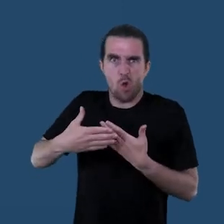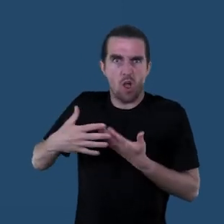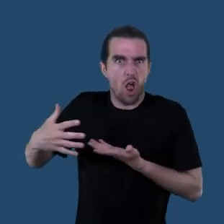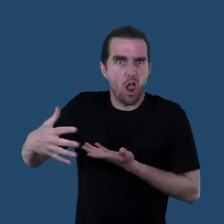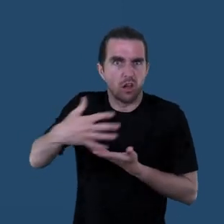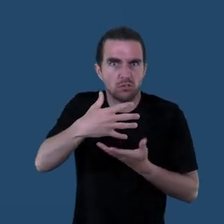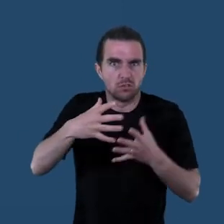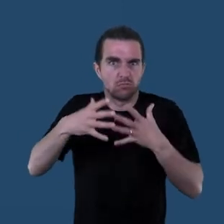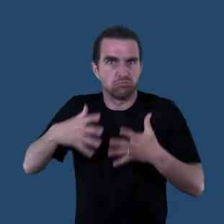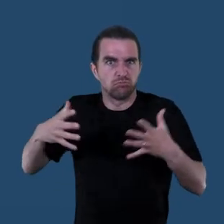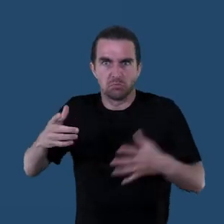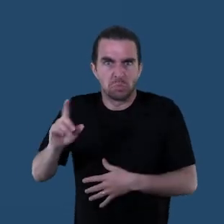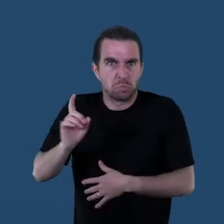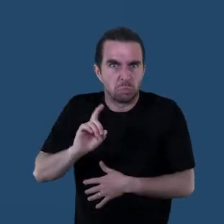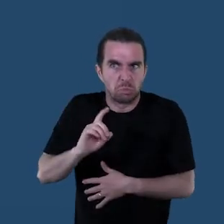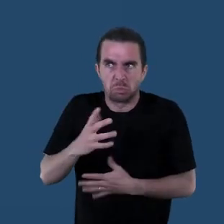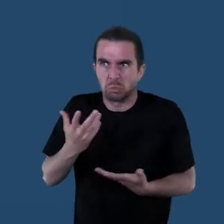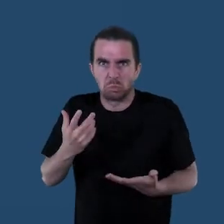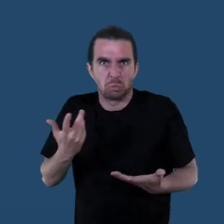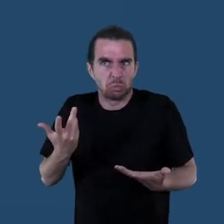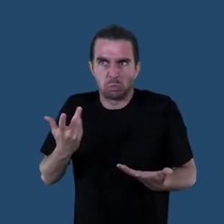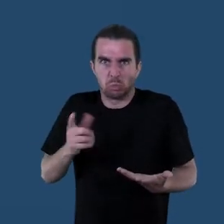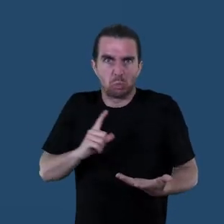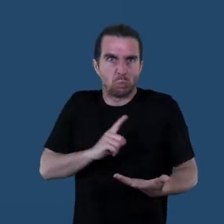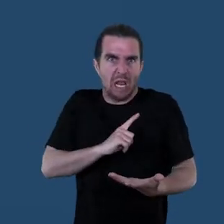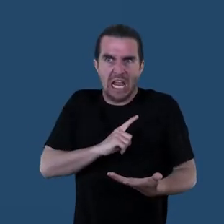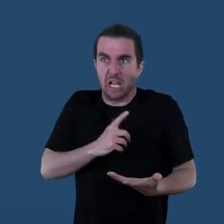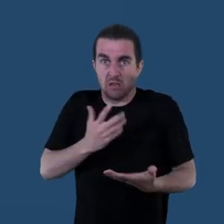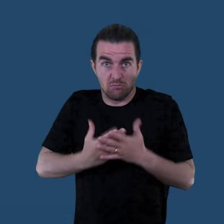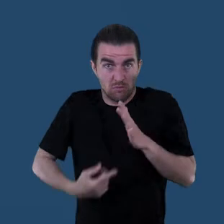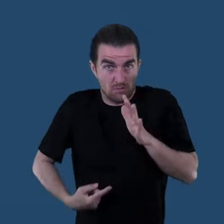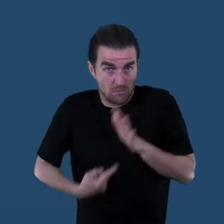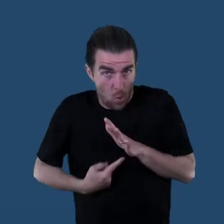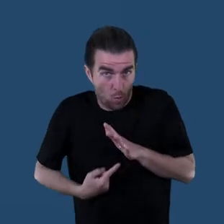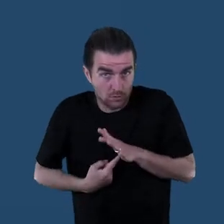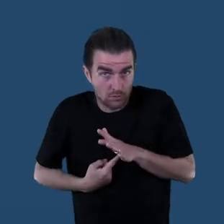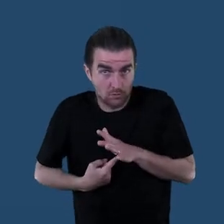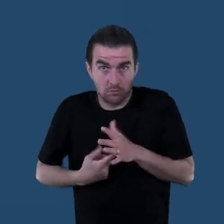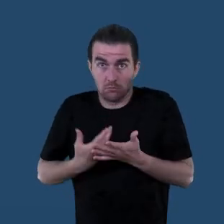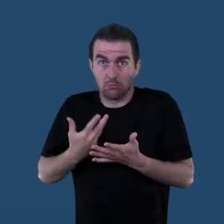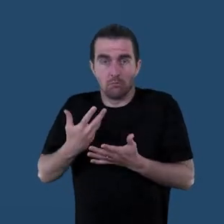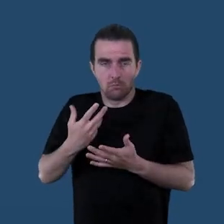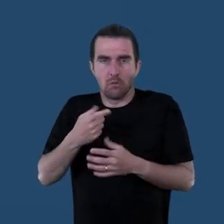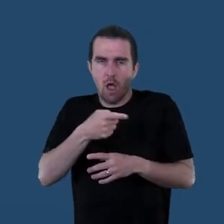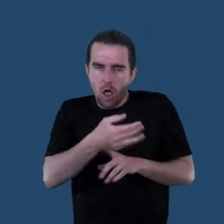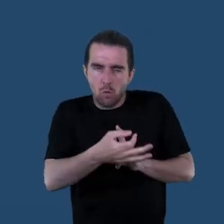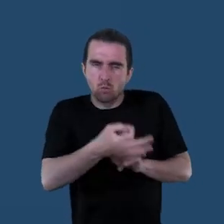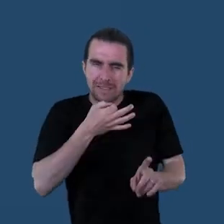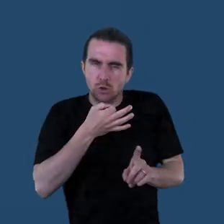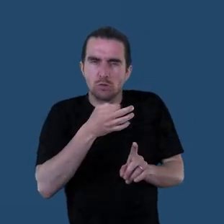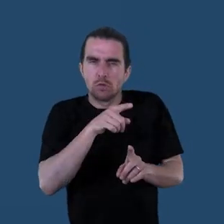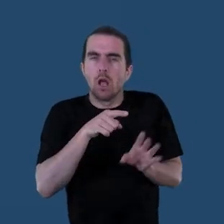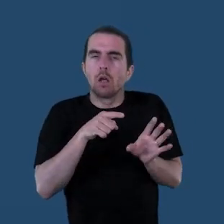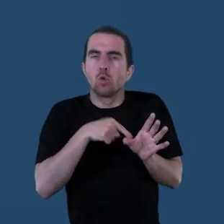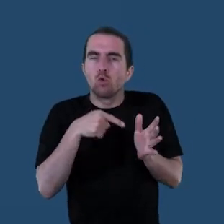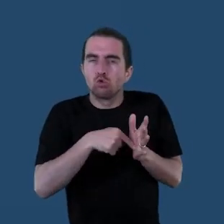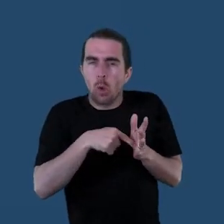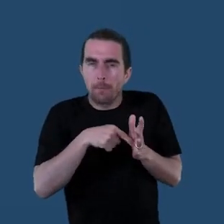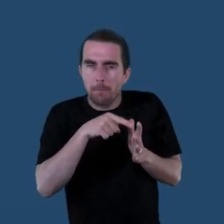we've got to consider why are we doing it? What and why, it's important that there's a reason behind it. We had a question come through on YouTube asking about that.